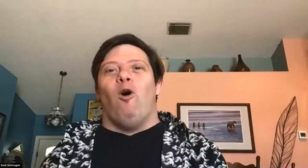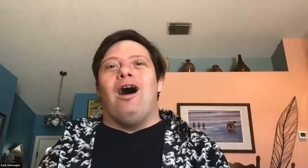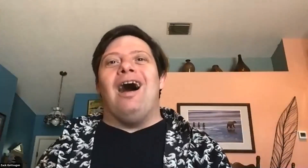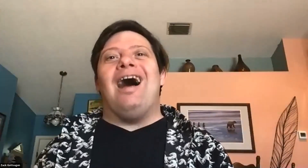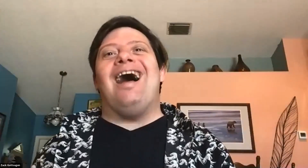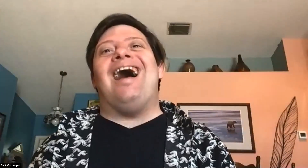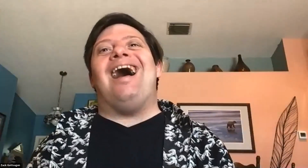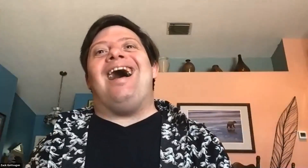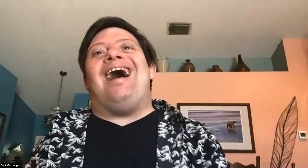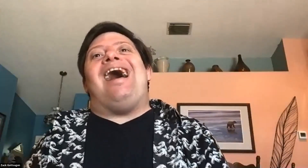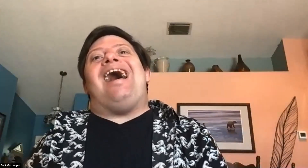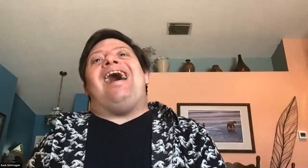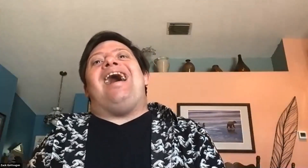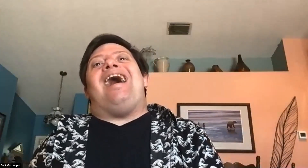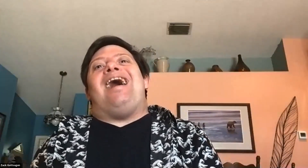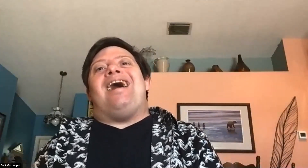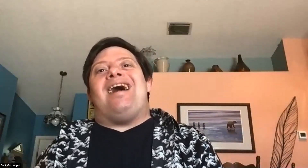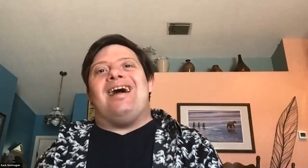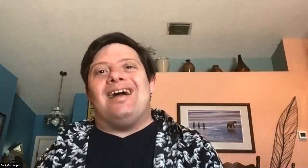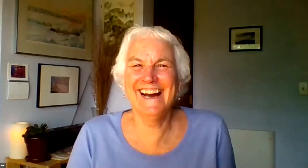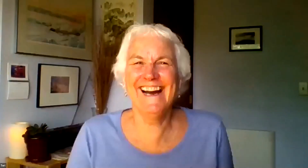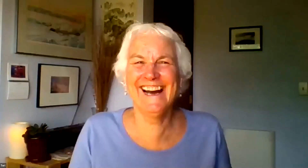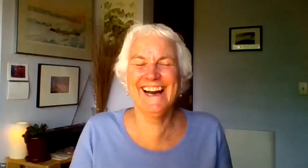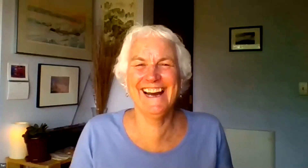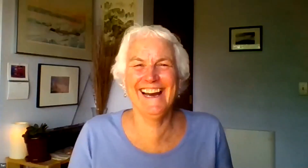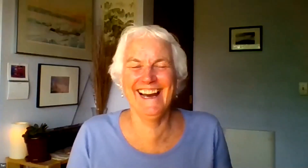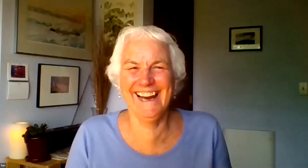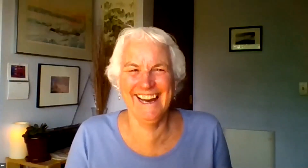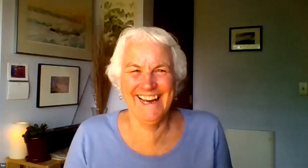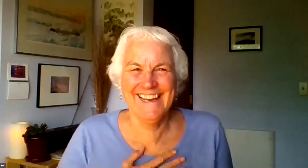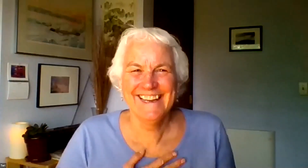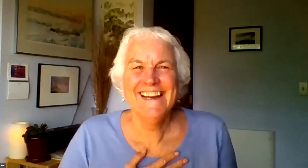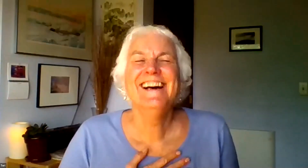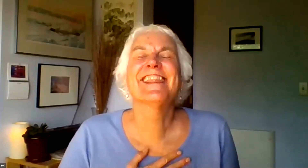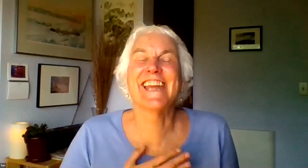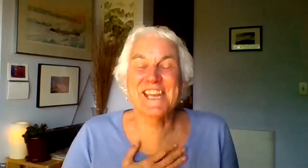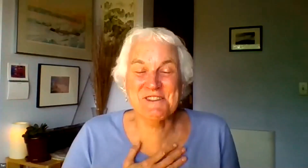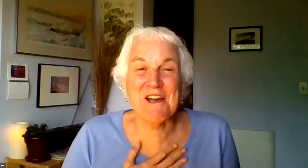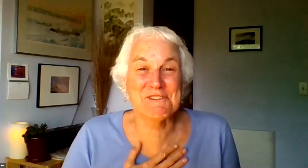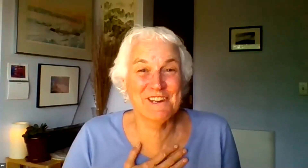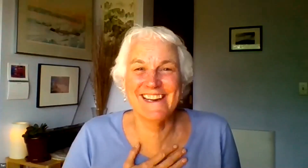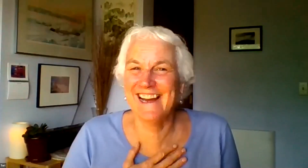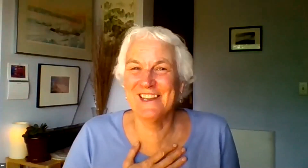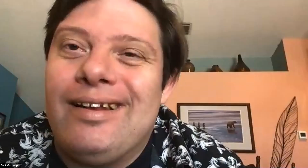I'm just going to give you a little, little something for you. Here it is.